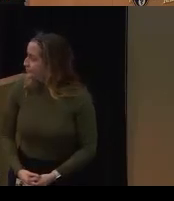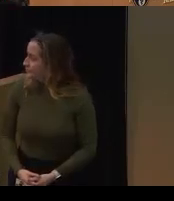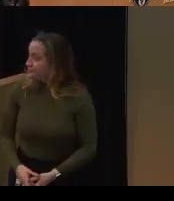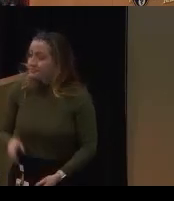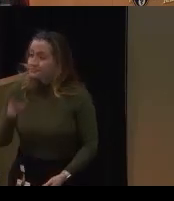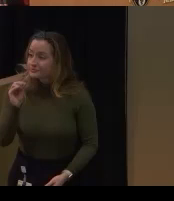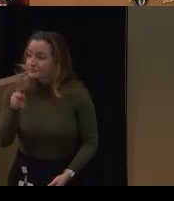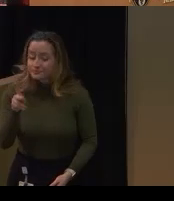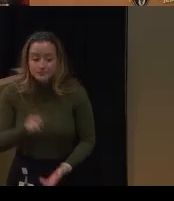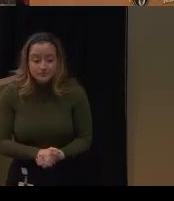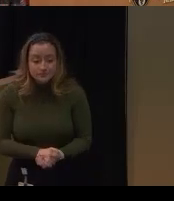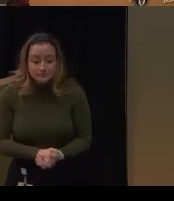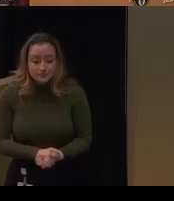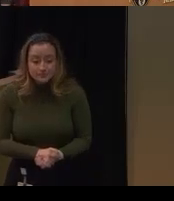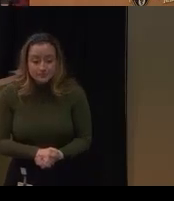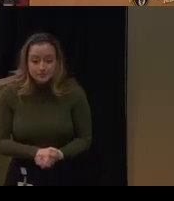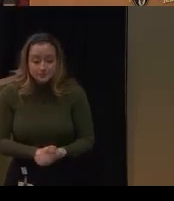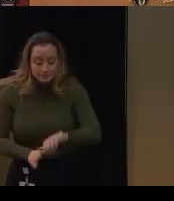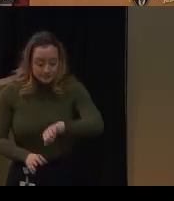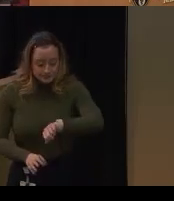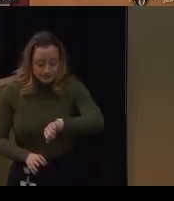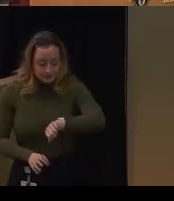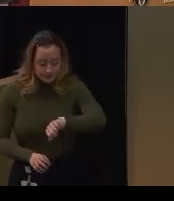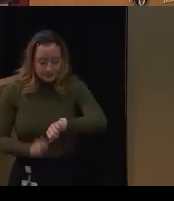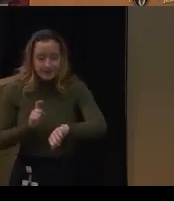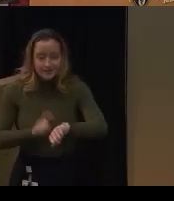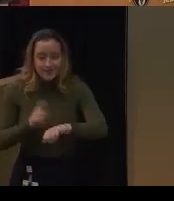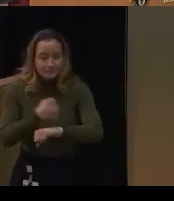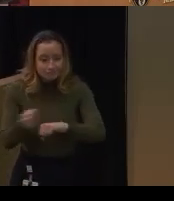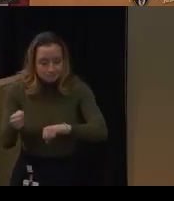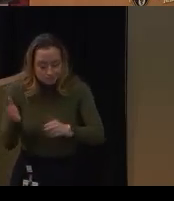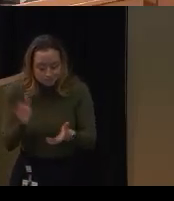okay um so we just about out of time I did want to mention that